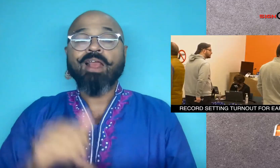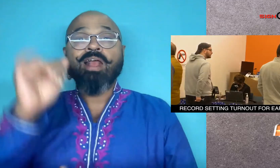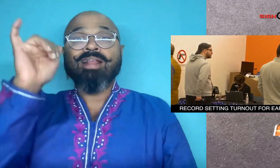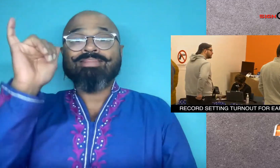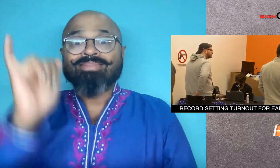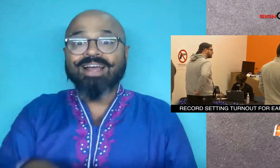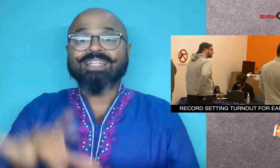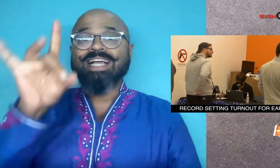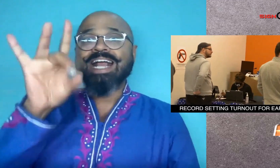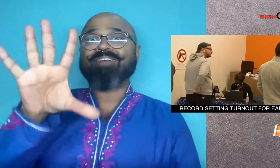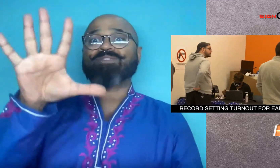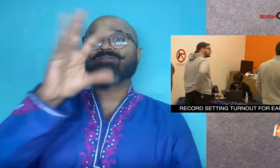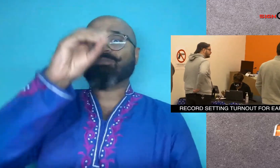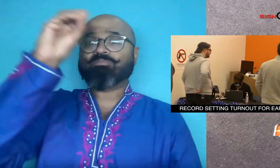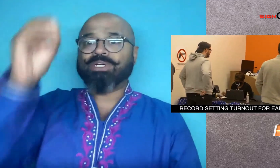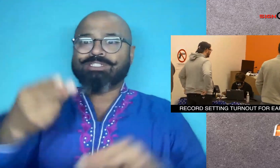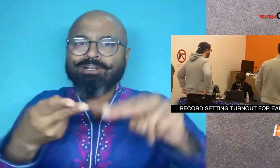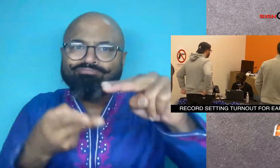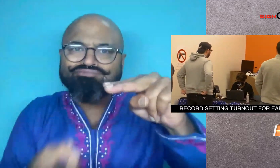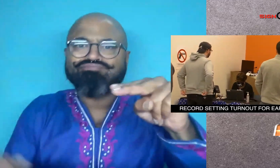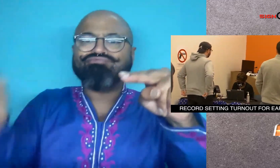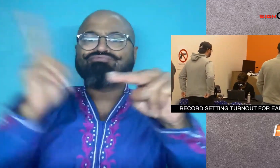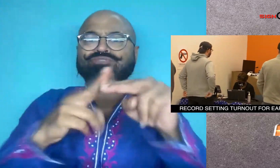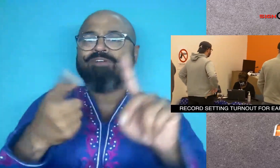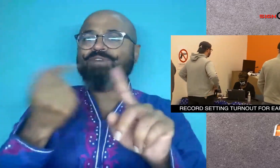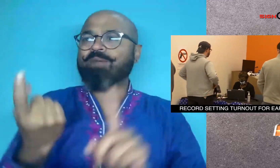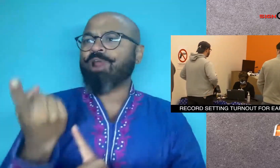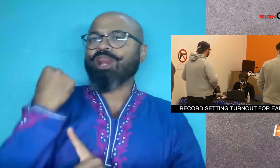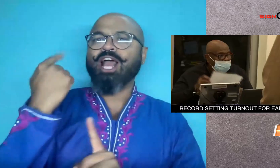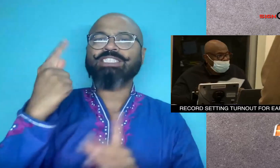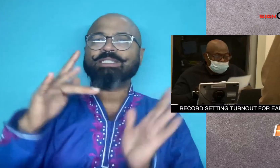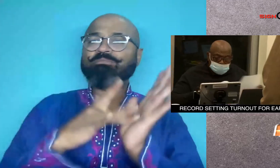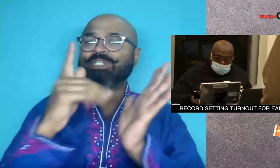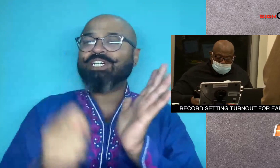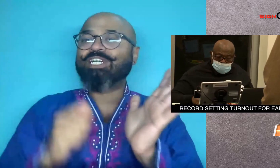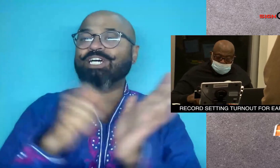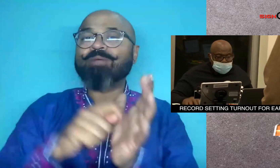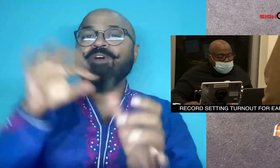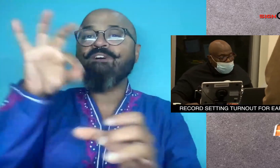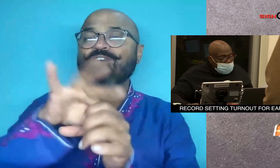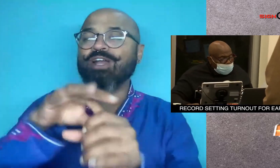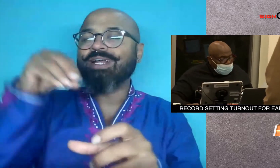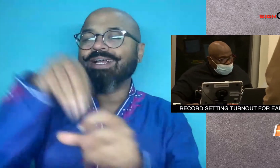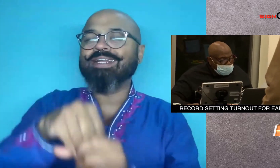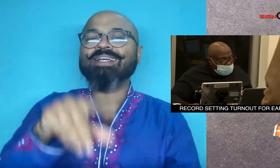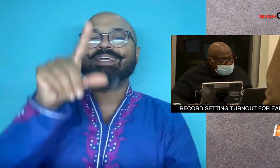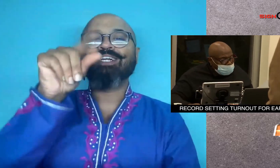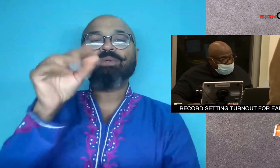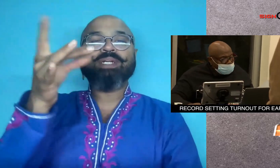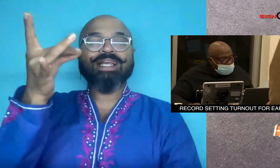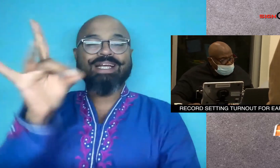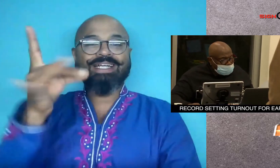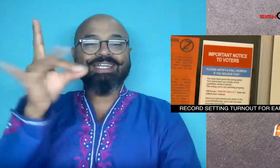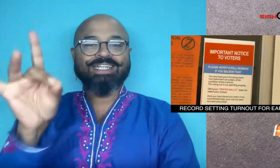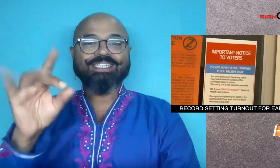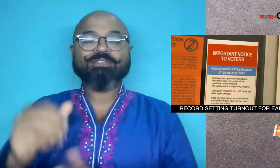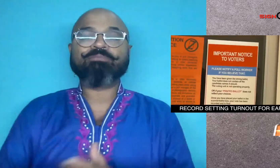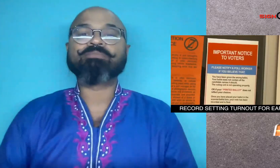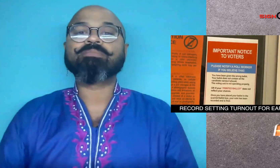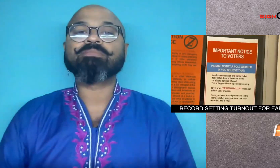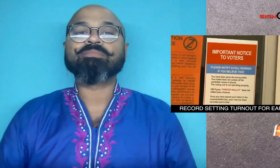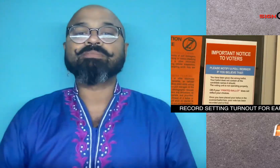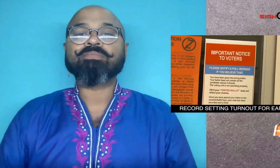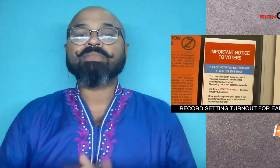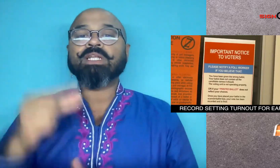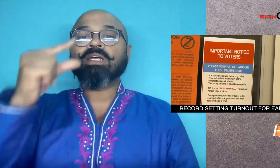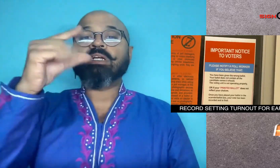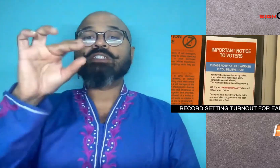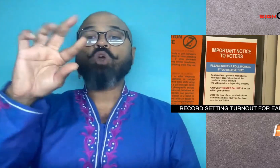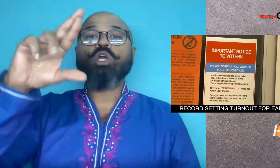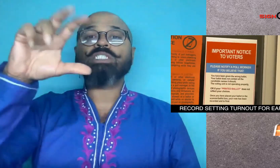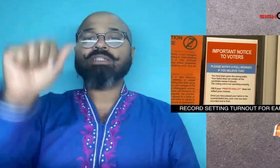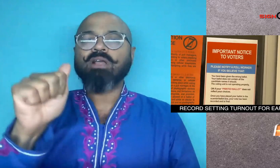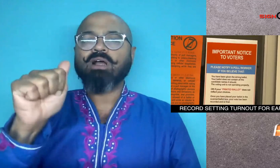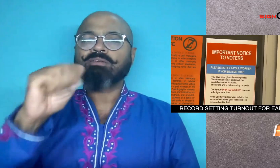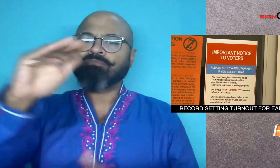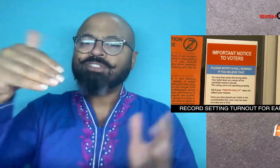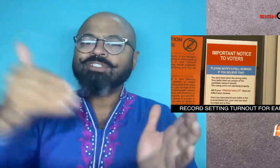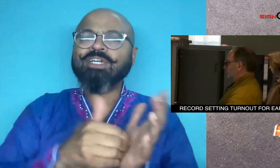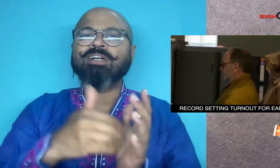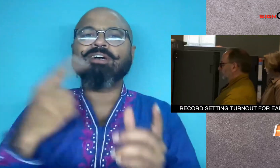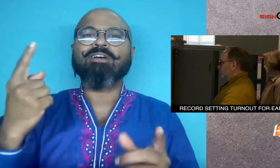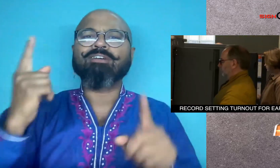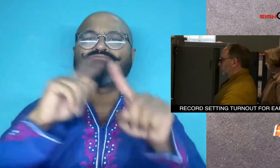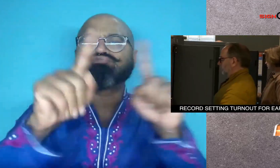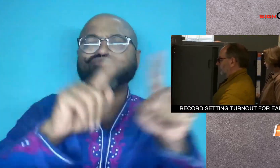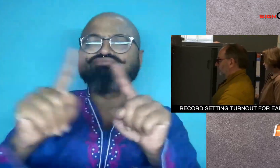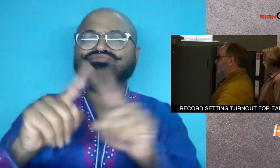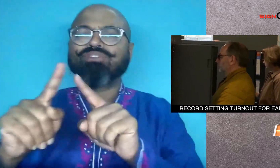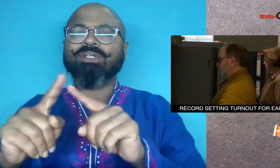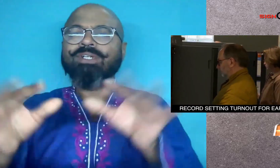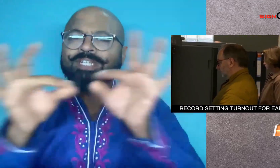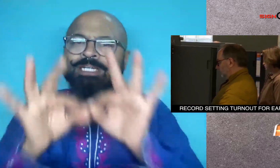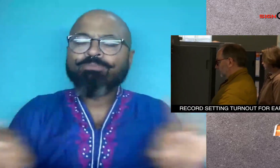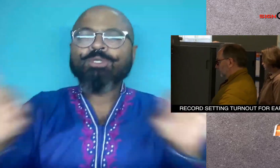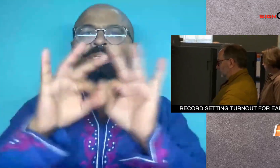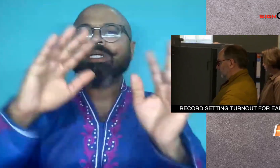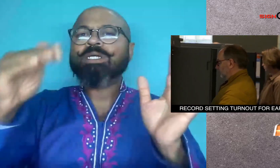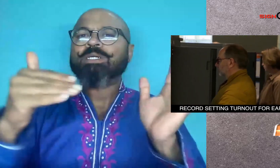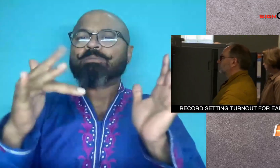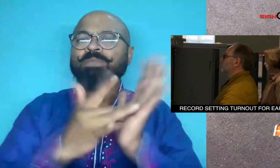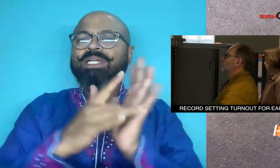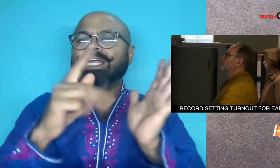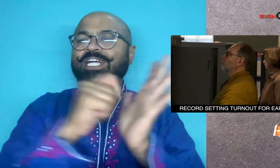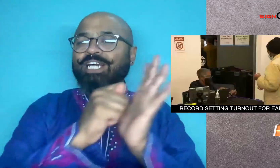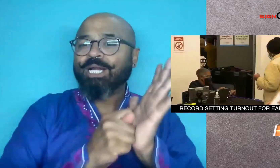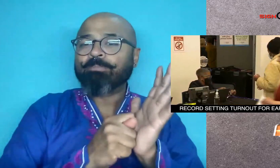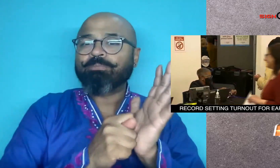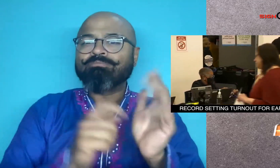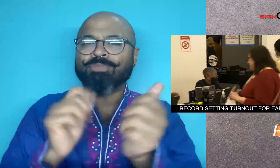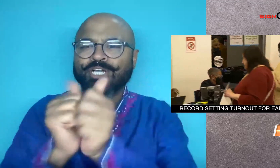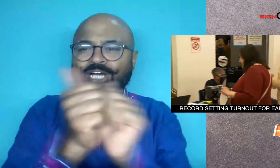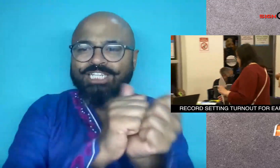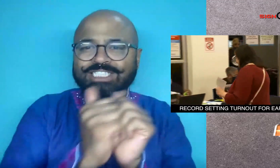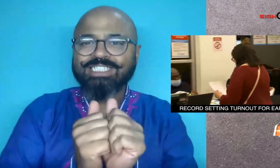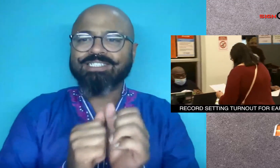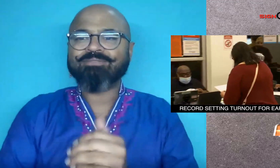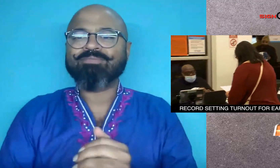That's an 85% increase from the last midterm vote back in 2018 Georgia is at the center